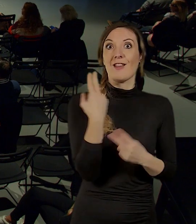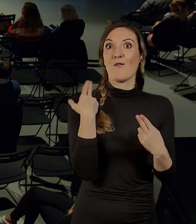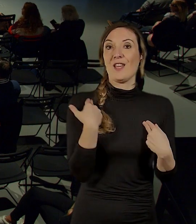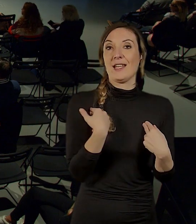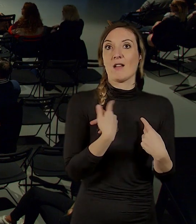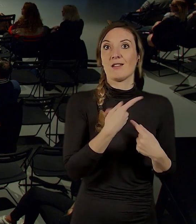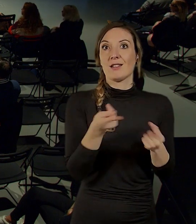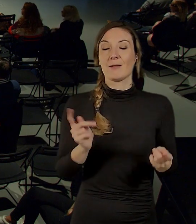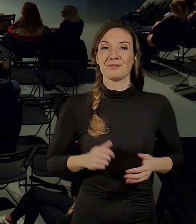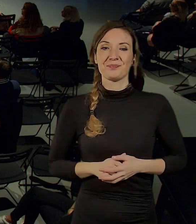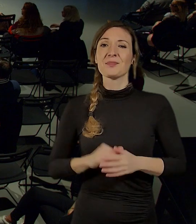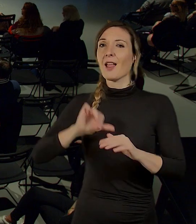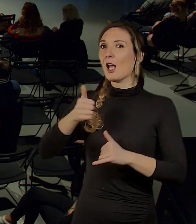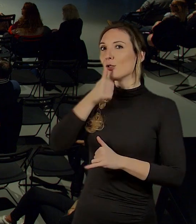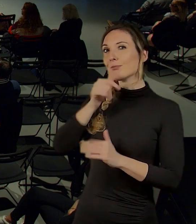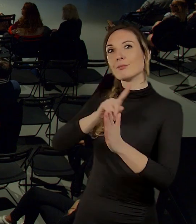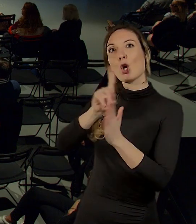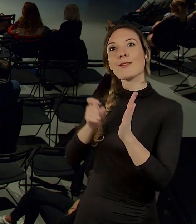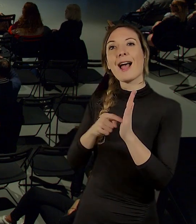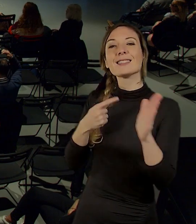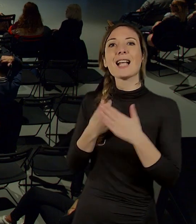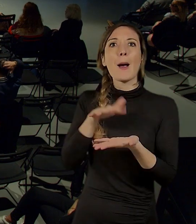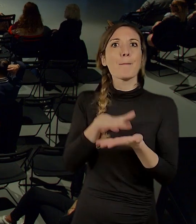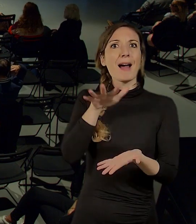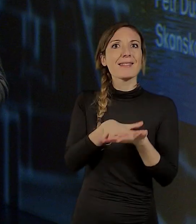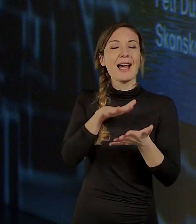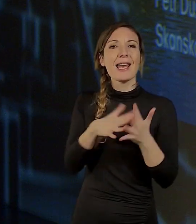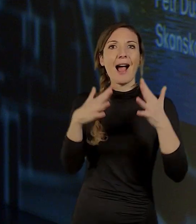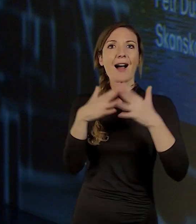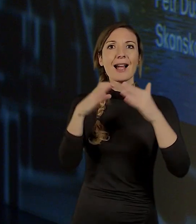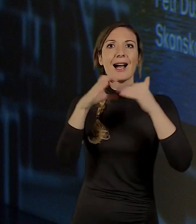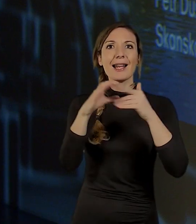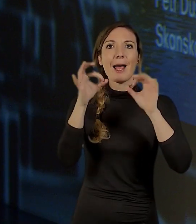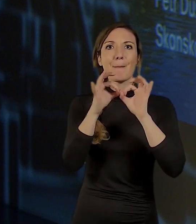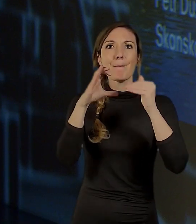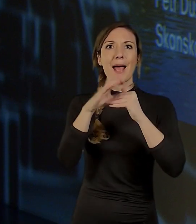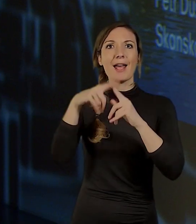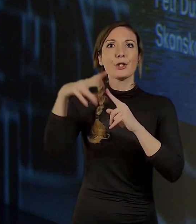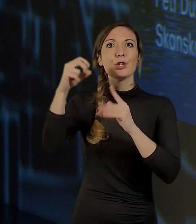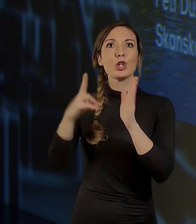Will we encounter this material more often? And if so, what are the properties of what we can expect from it?